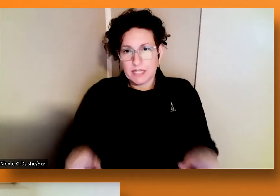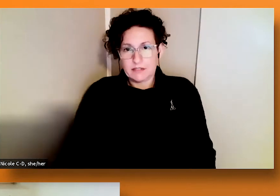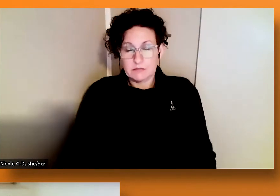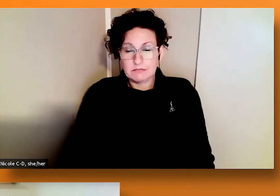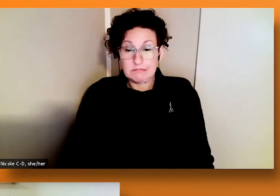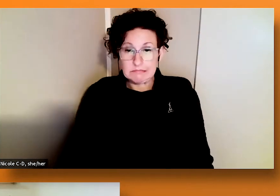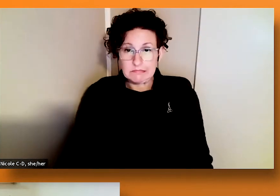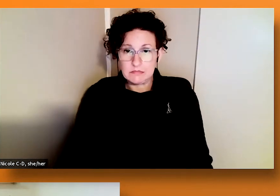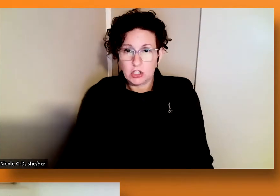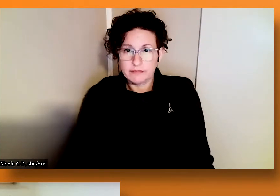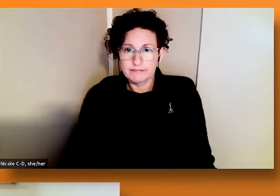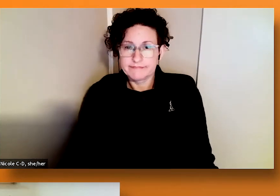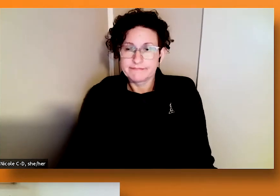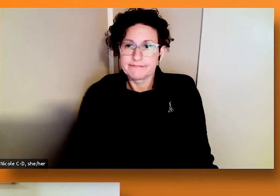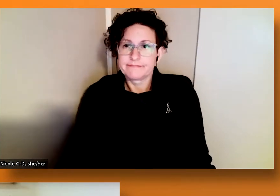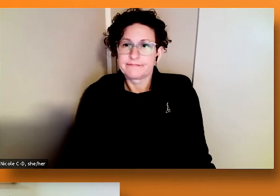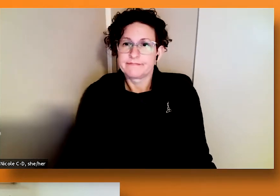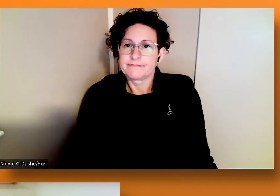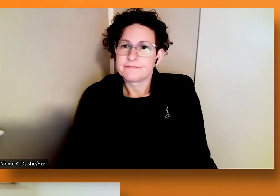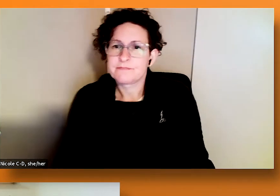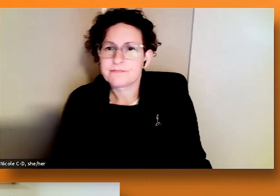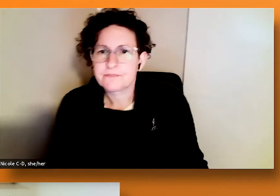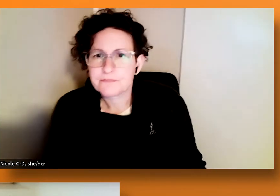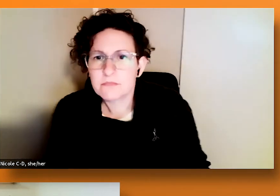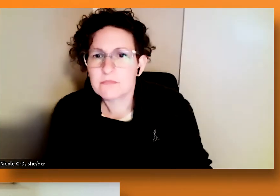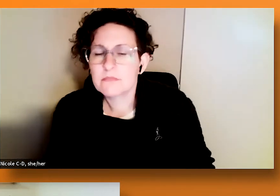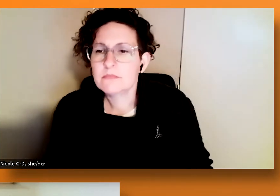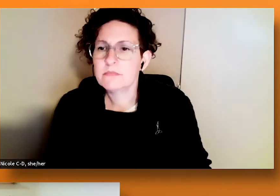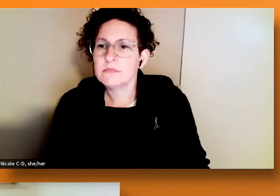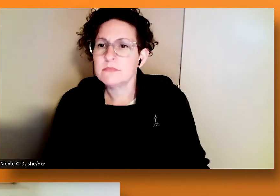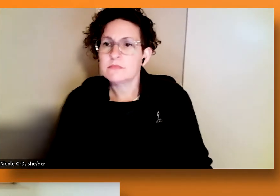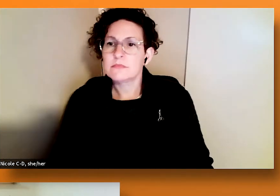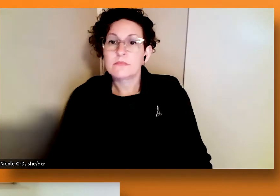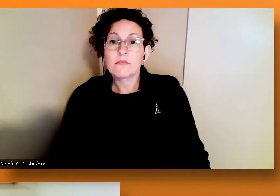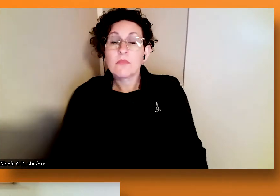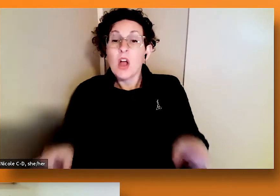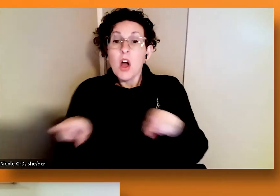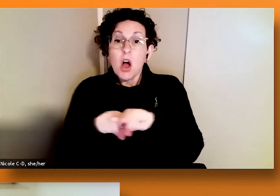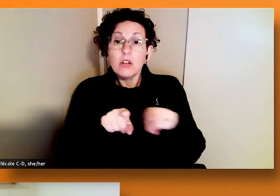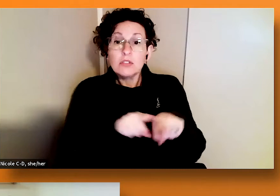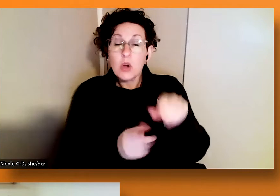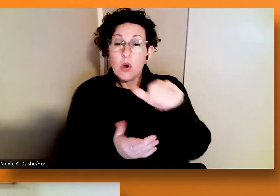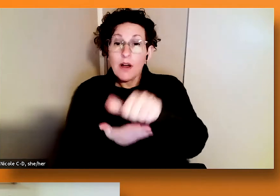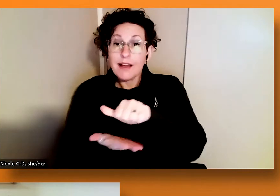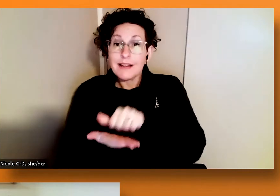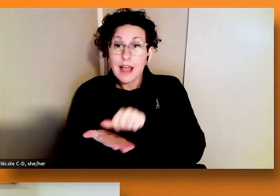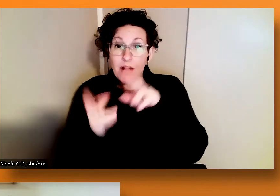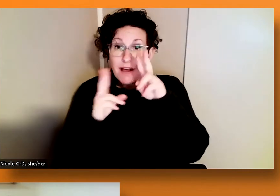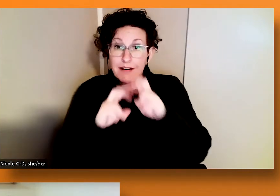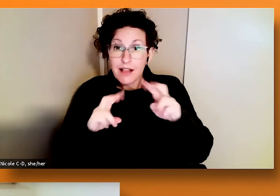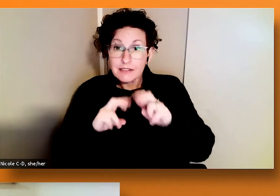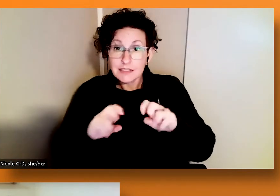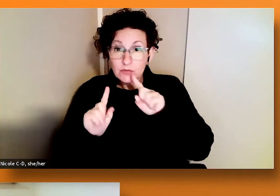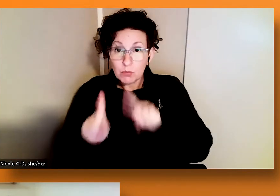And, also, those account analysis reports